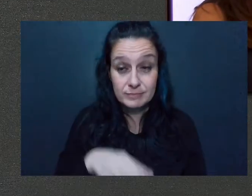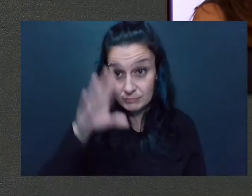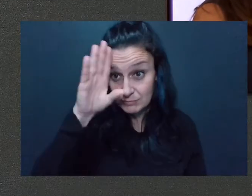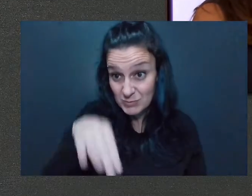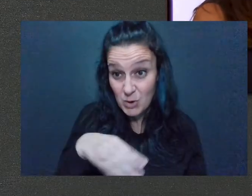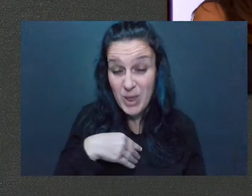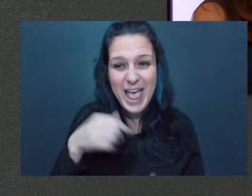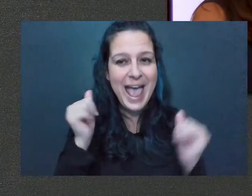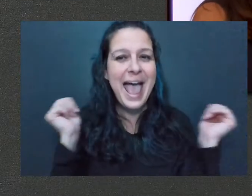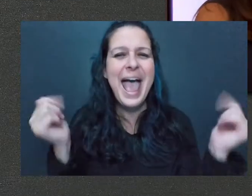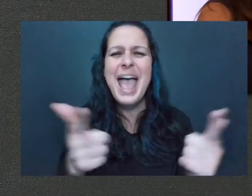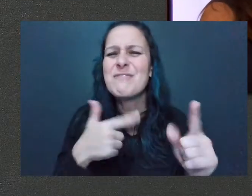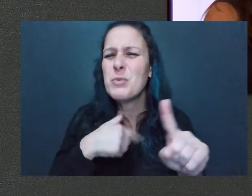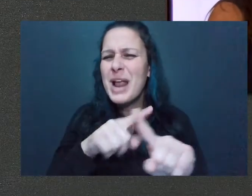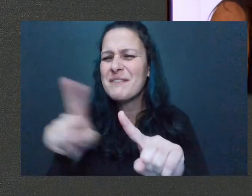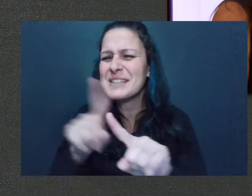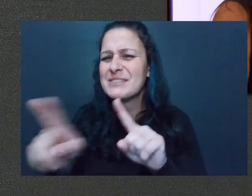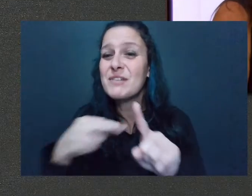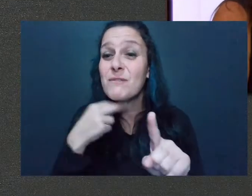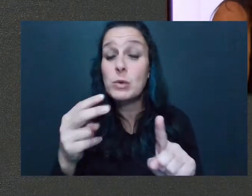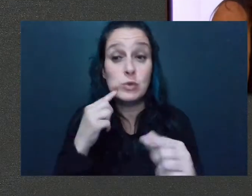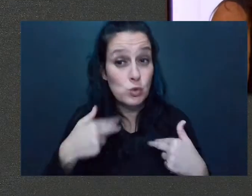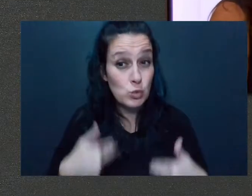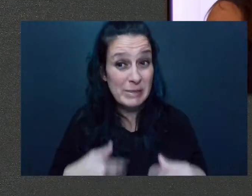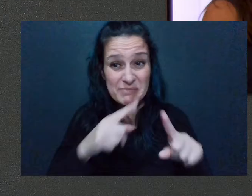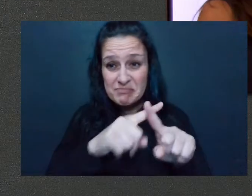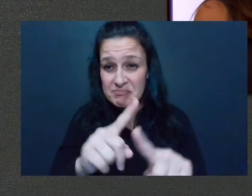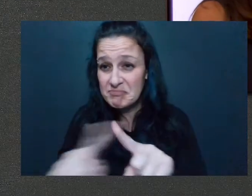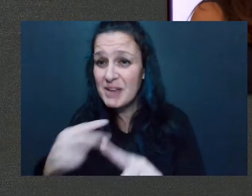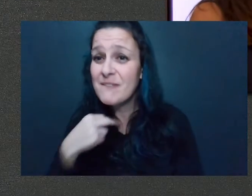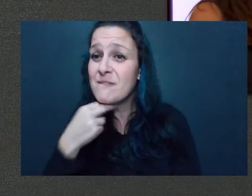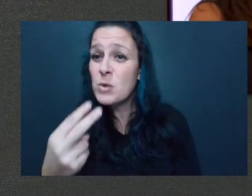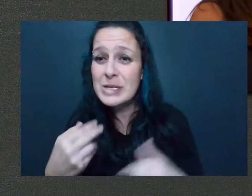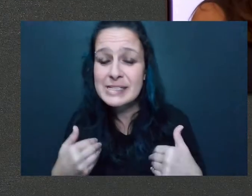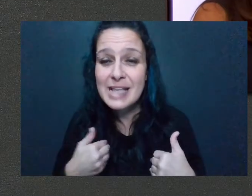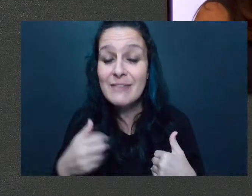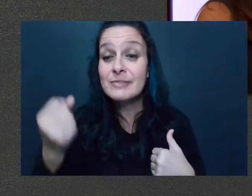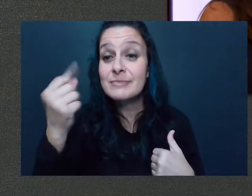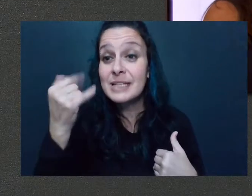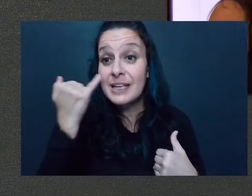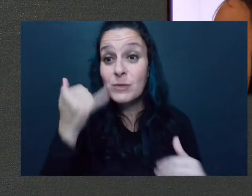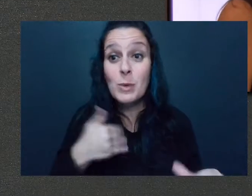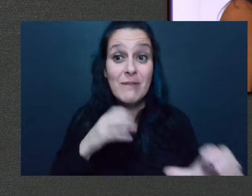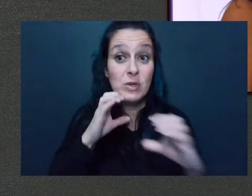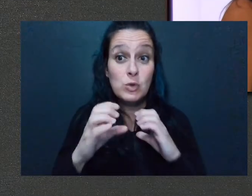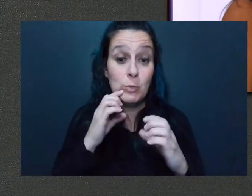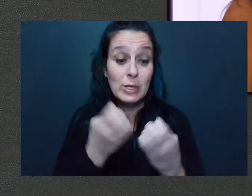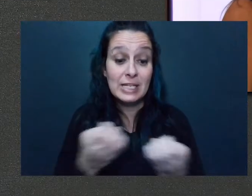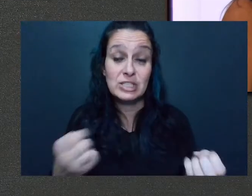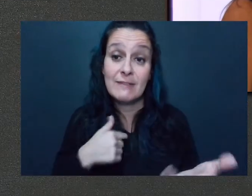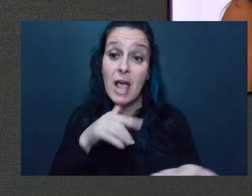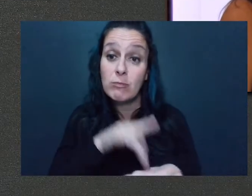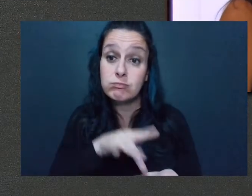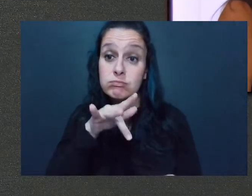And we all know everyone has a different voice, right? And you know, even if you have a communication device that you use,